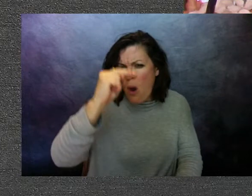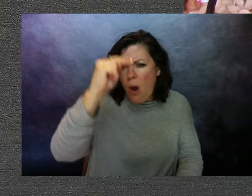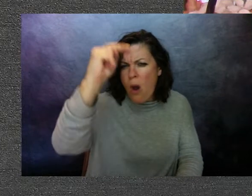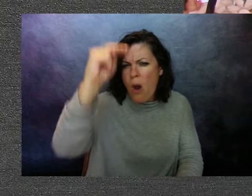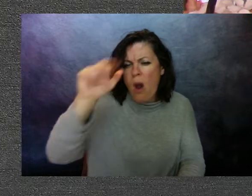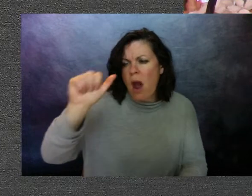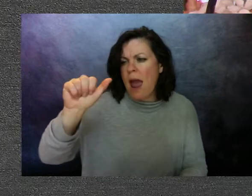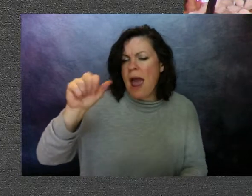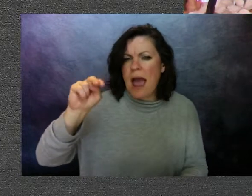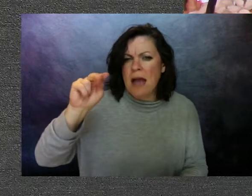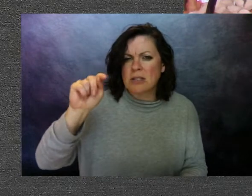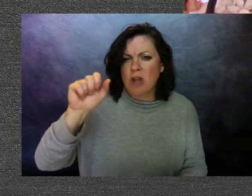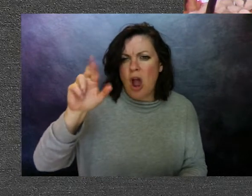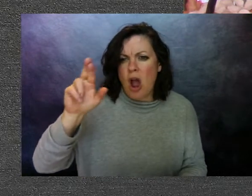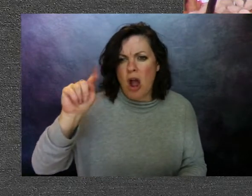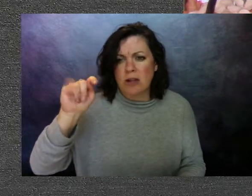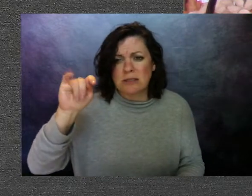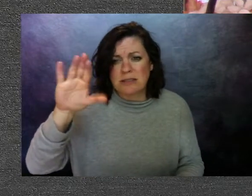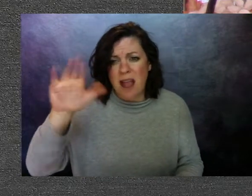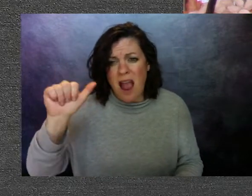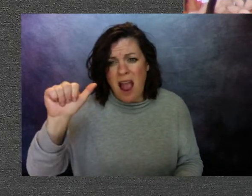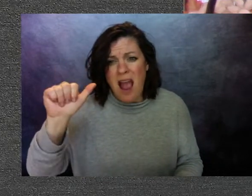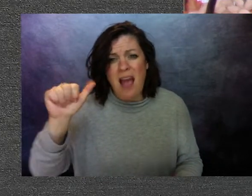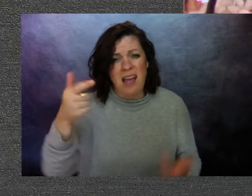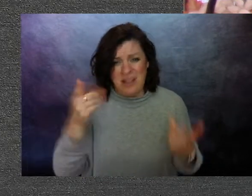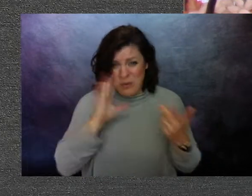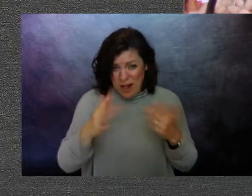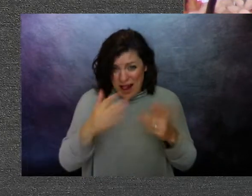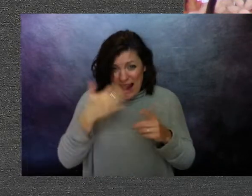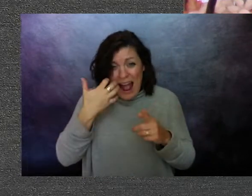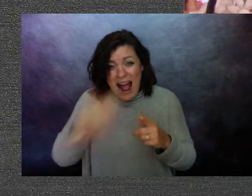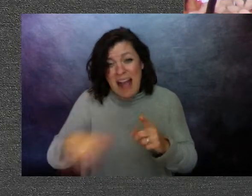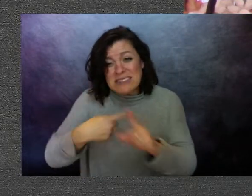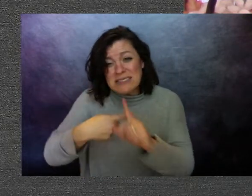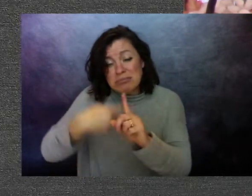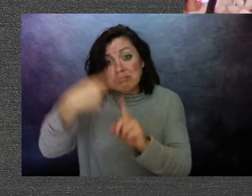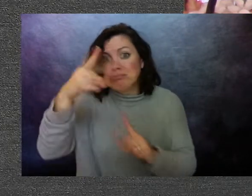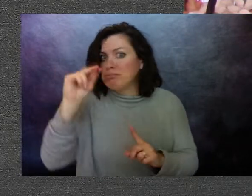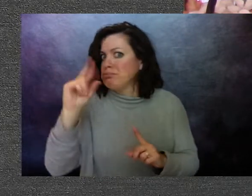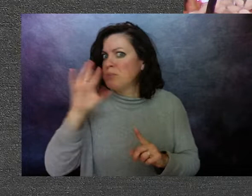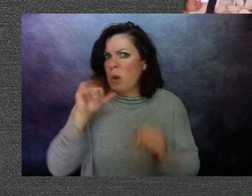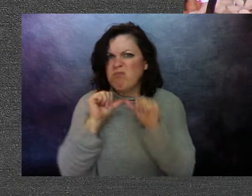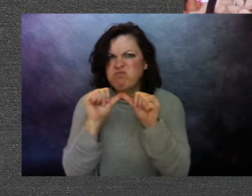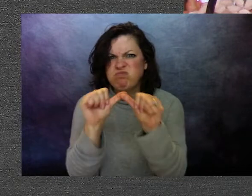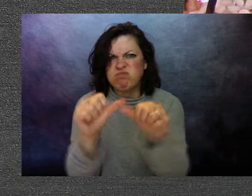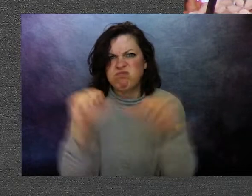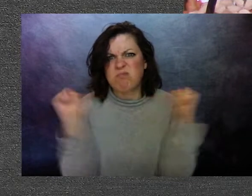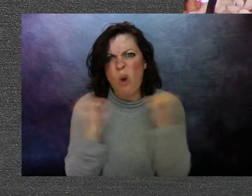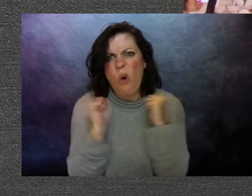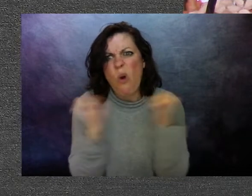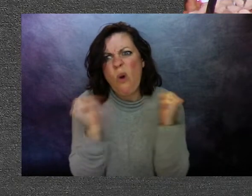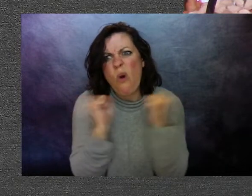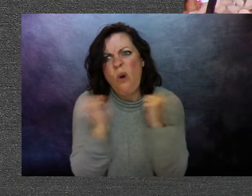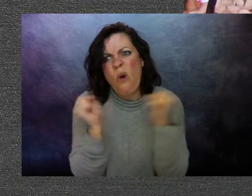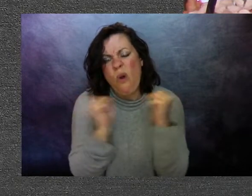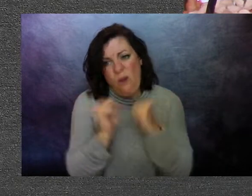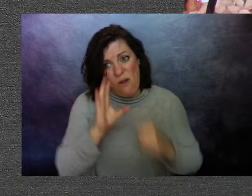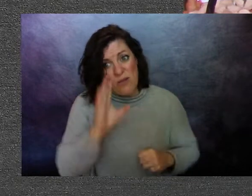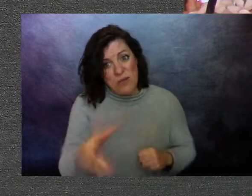they don't really have a summer, it doesn't get super hot there. So, not everywhere that we go is going to have all four seasons.